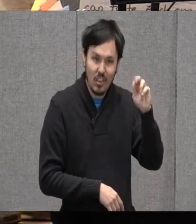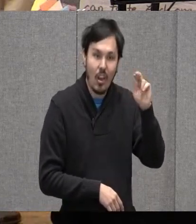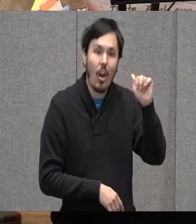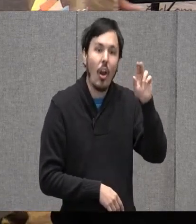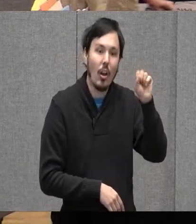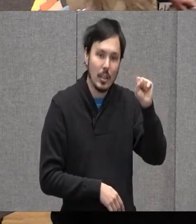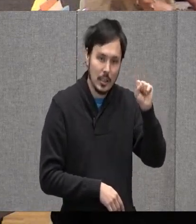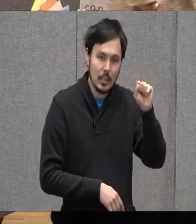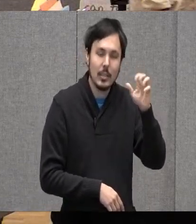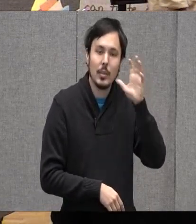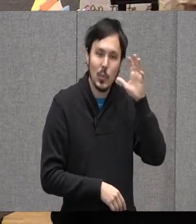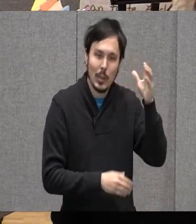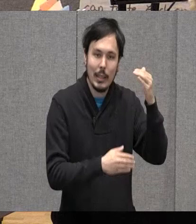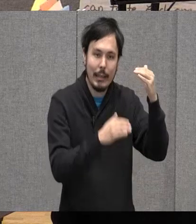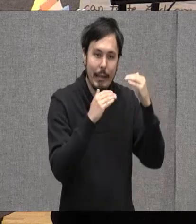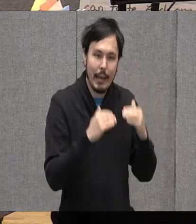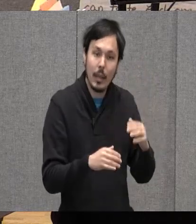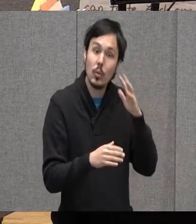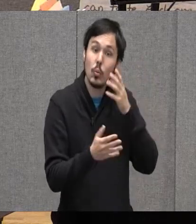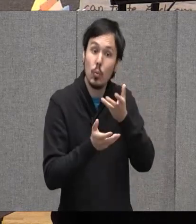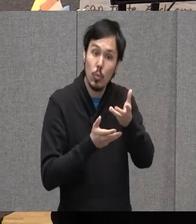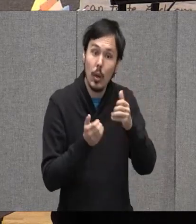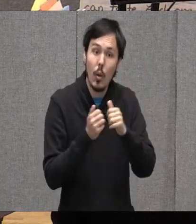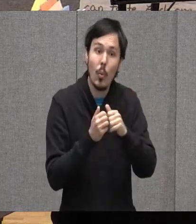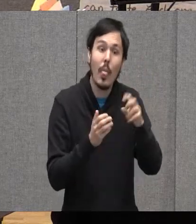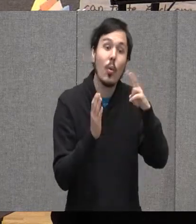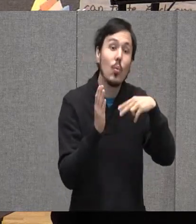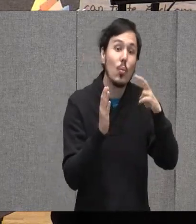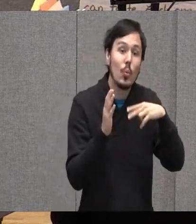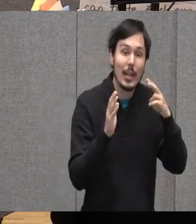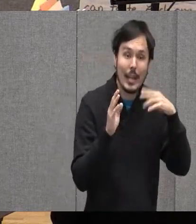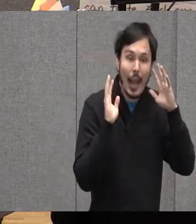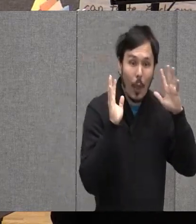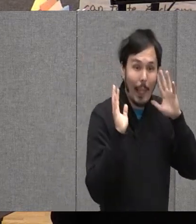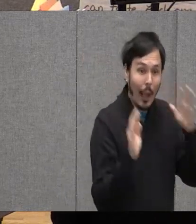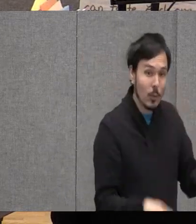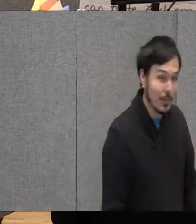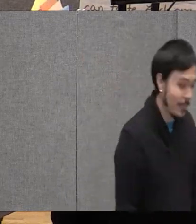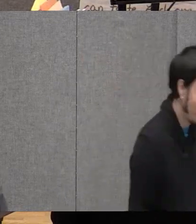And she will be working with you on a read-a-loud. Great!